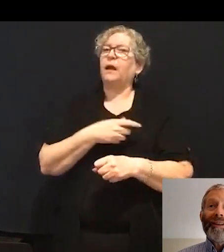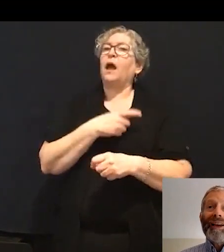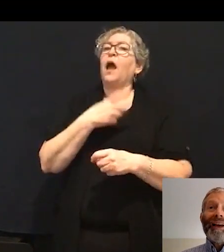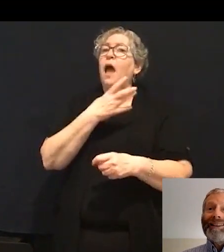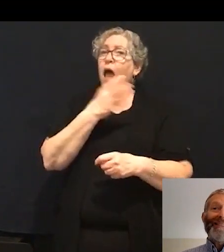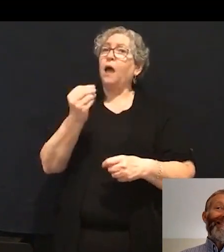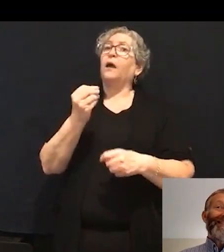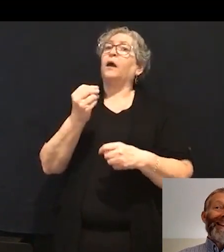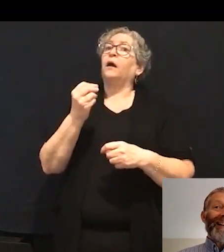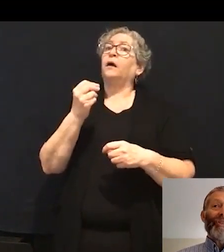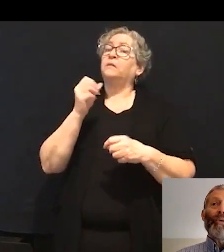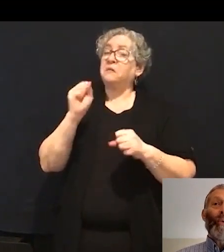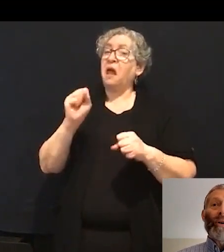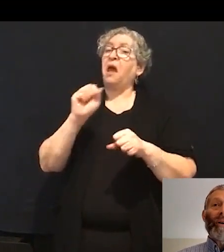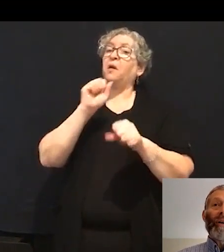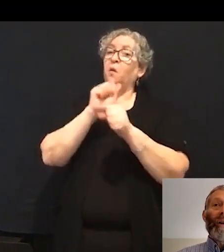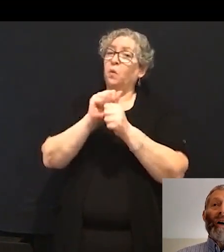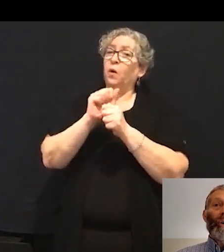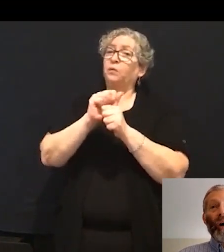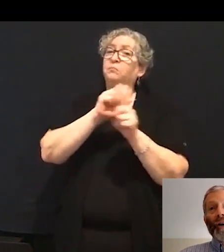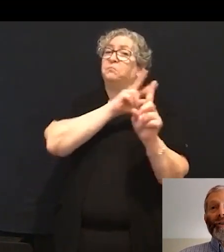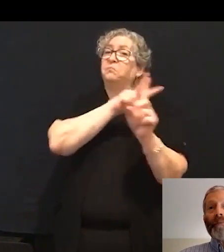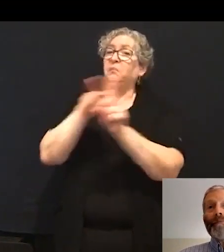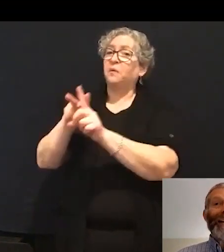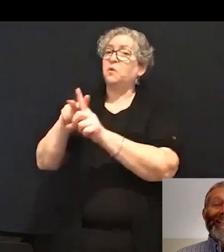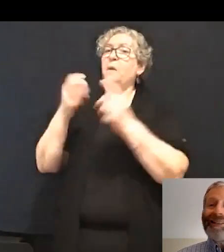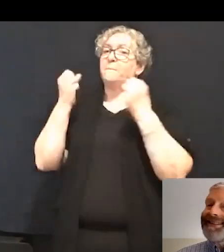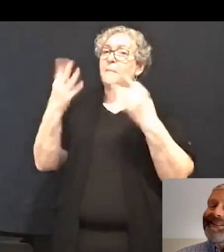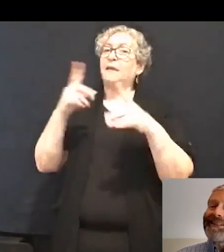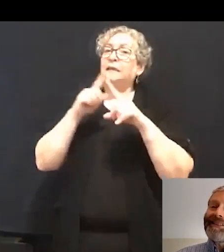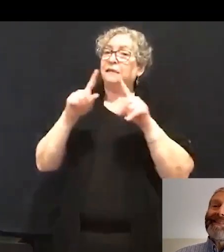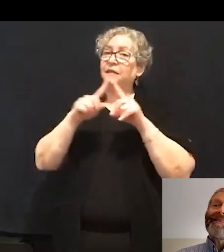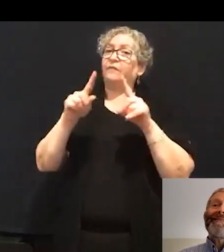And it's designed to work across many diseases